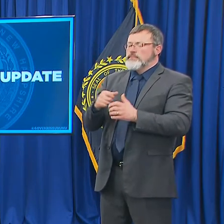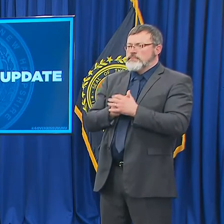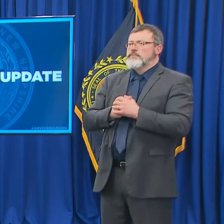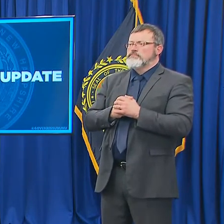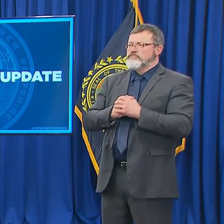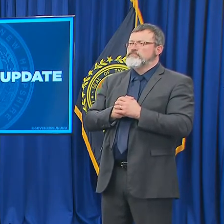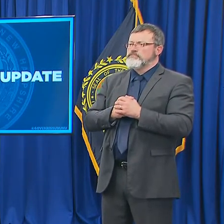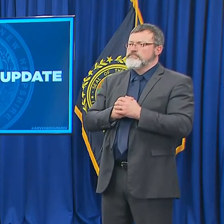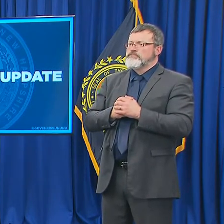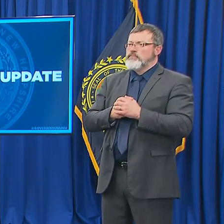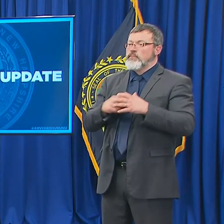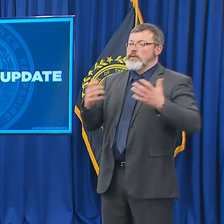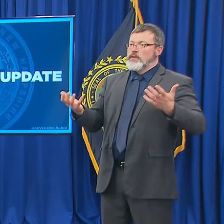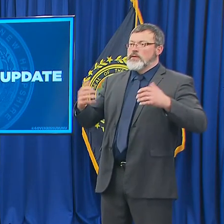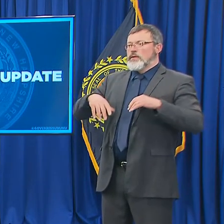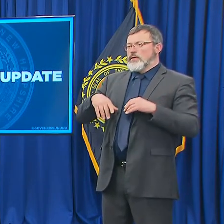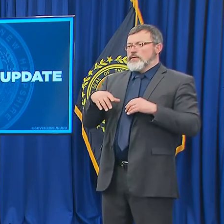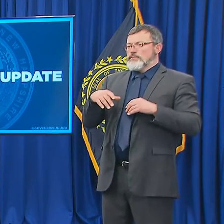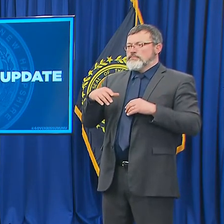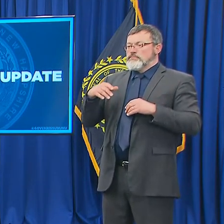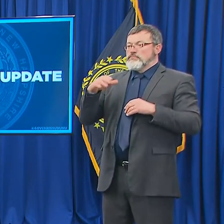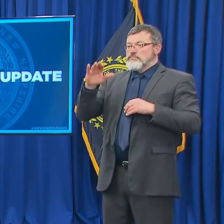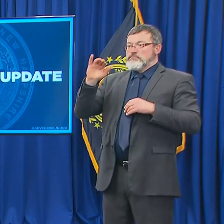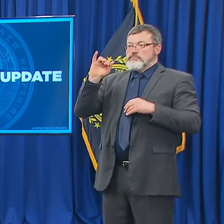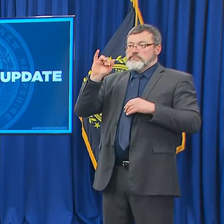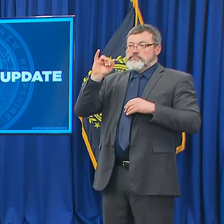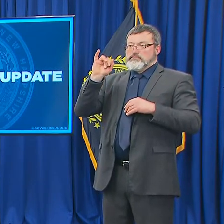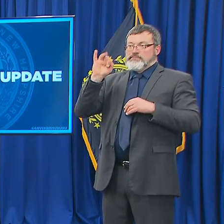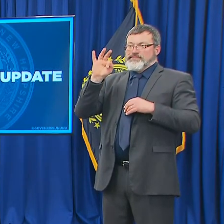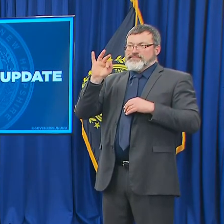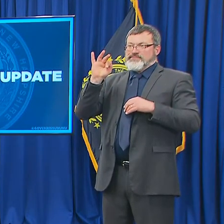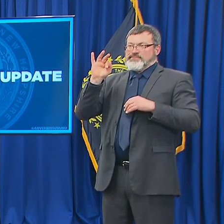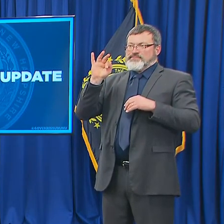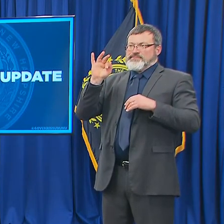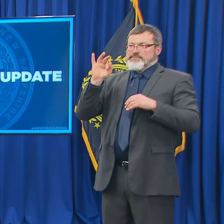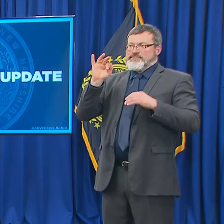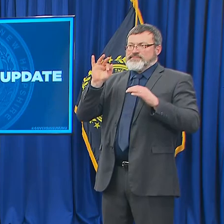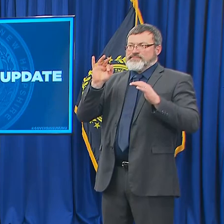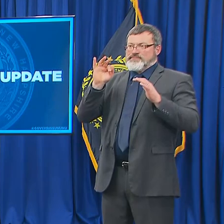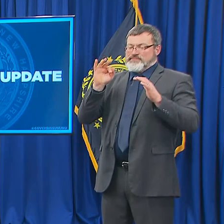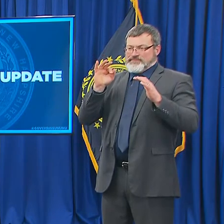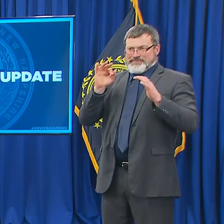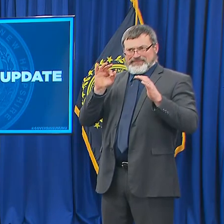that we're hoping that the facilities will use for people that are coming in to visit loved ones.